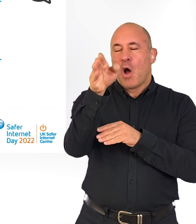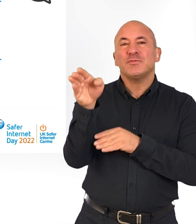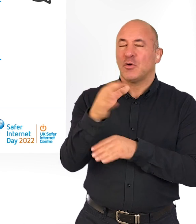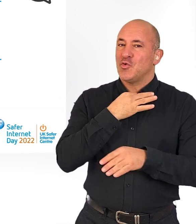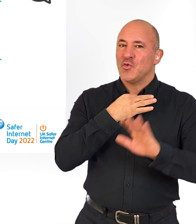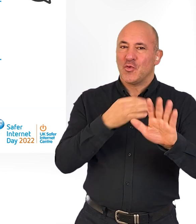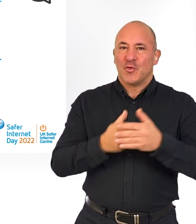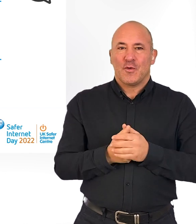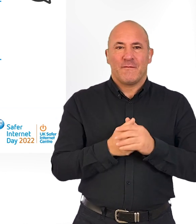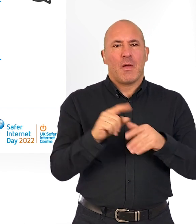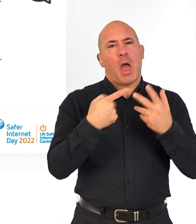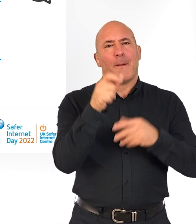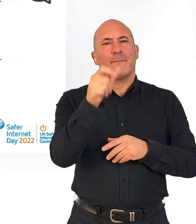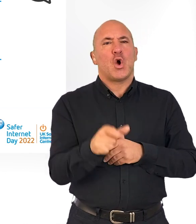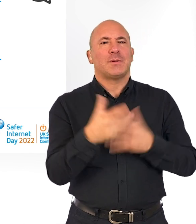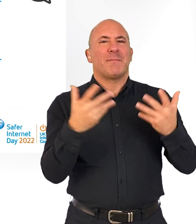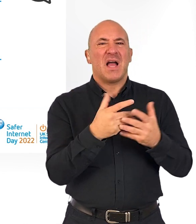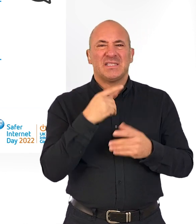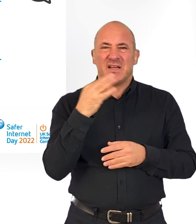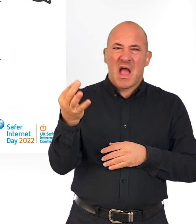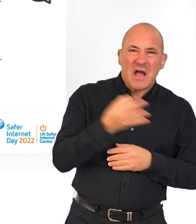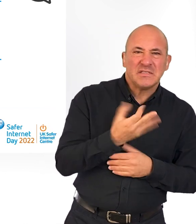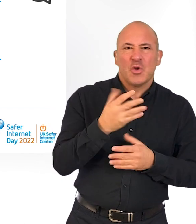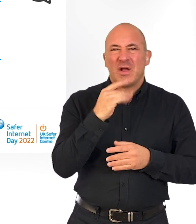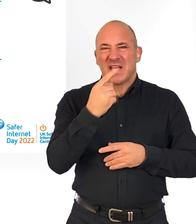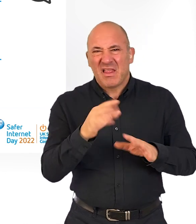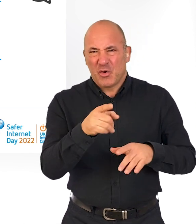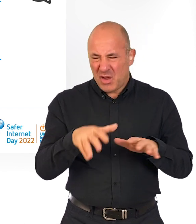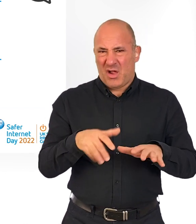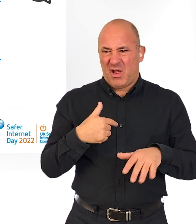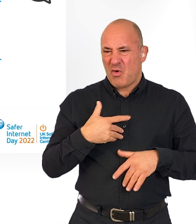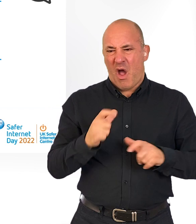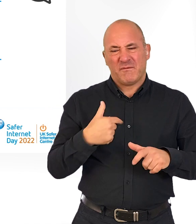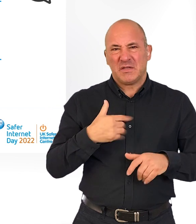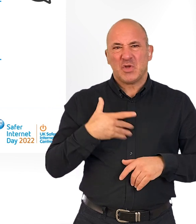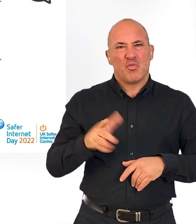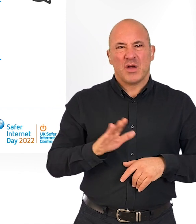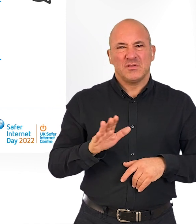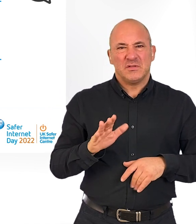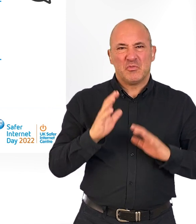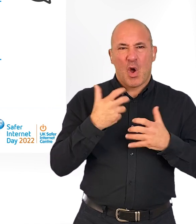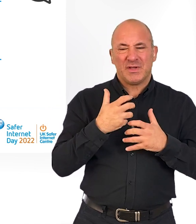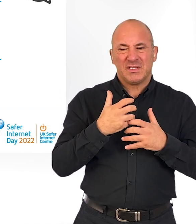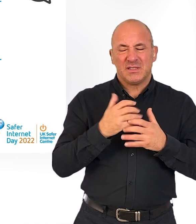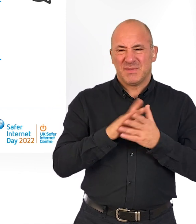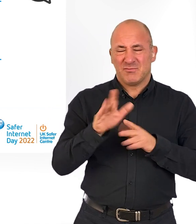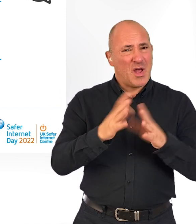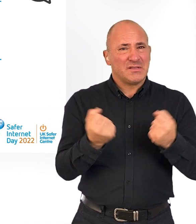If another player says anything or asks you to do anything that makes you feel uncomfortable or worried, then that is not okay.